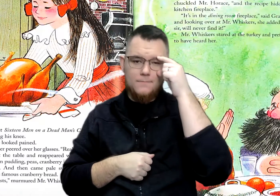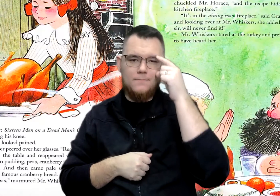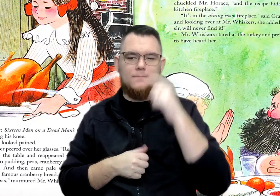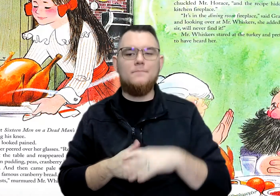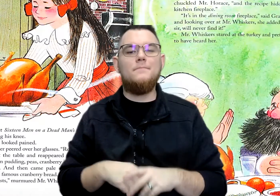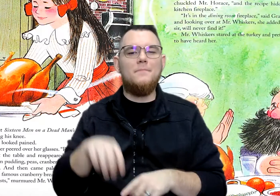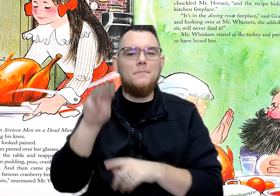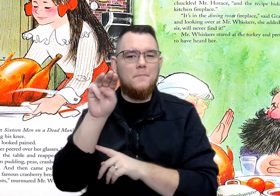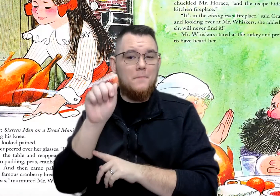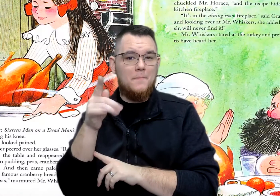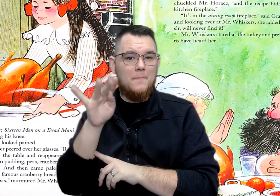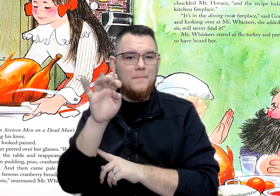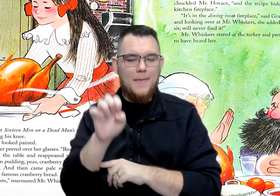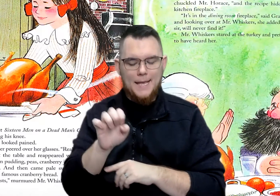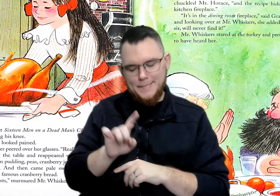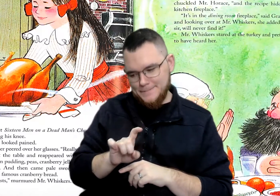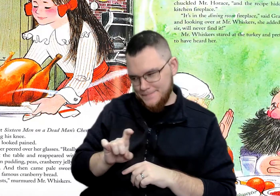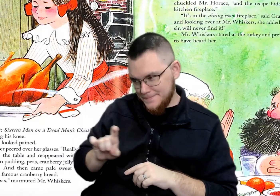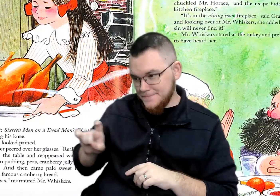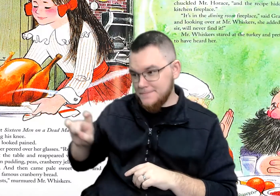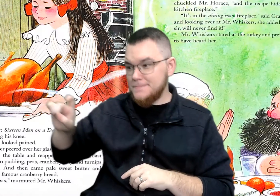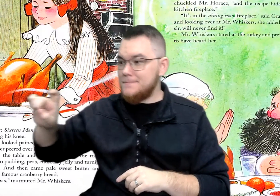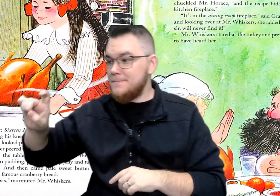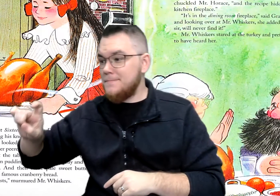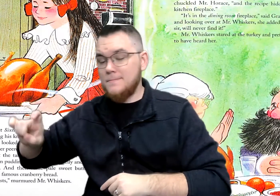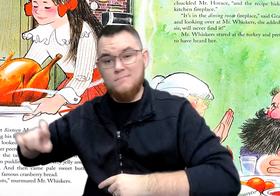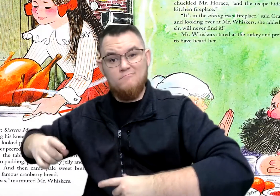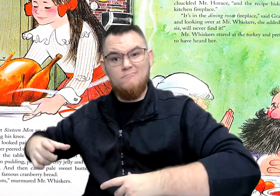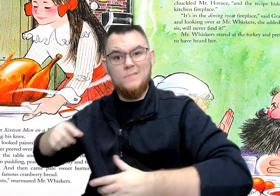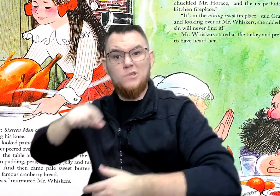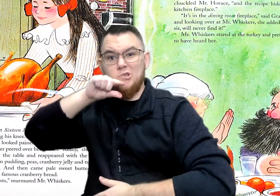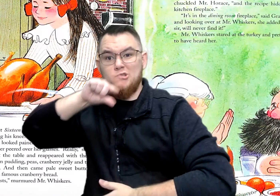Maggie left the table and reappeared with the roast turkey.